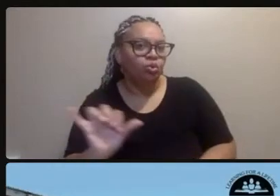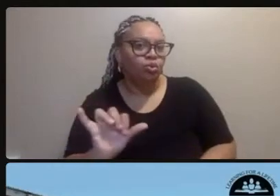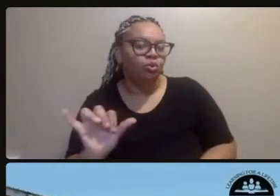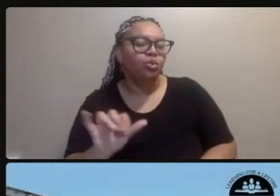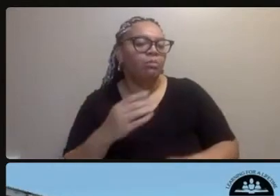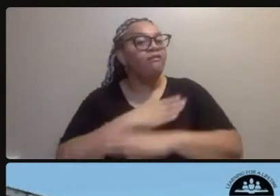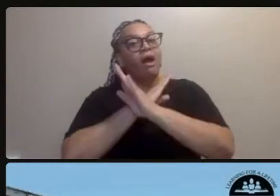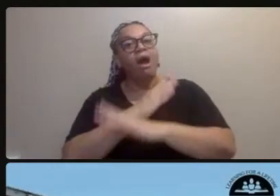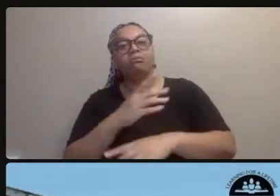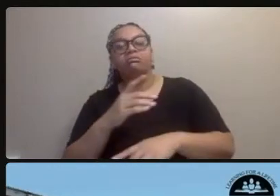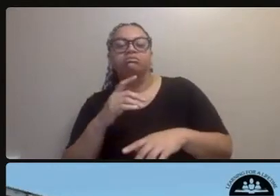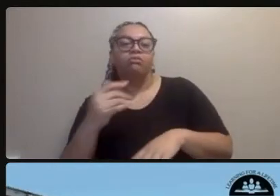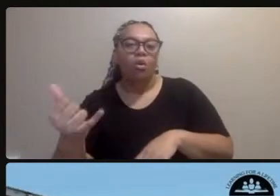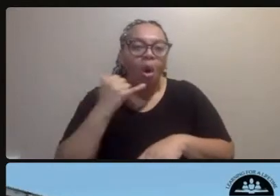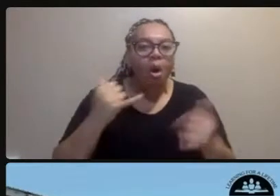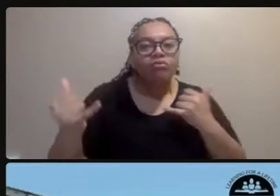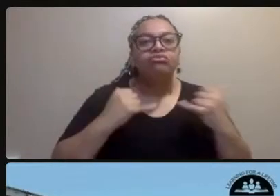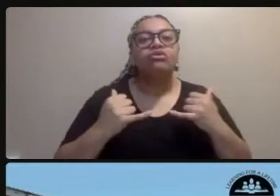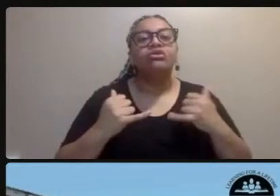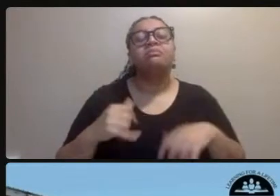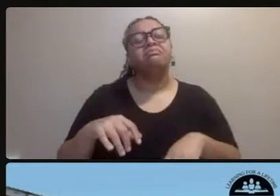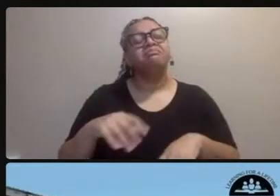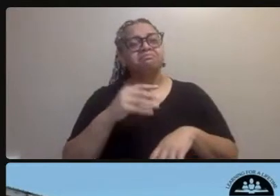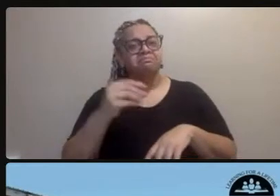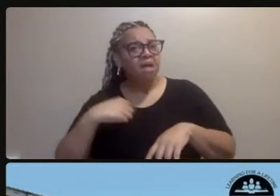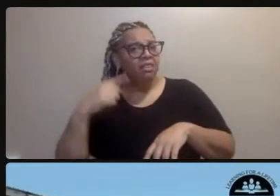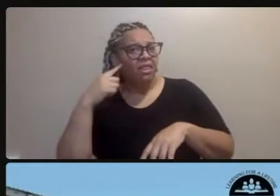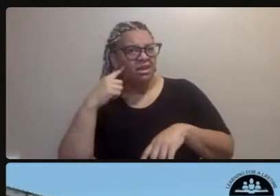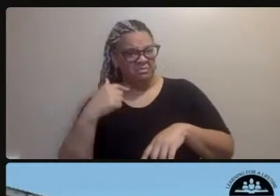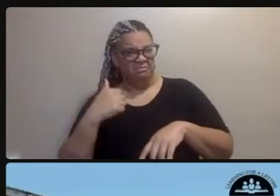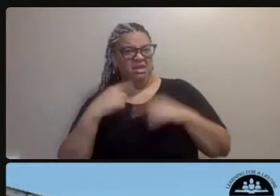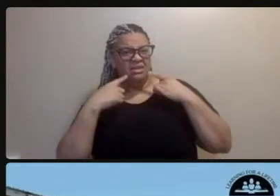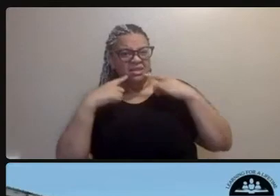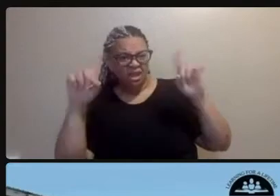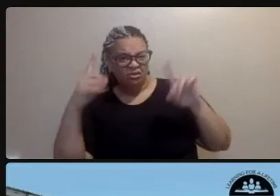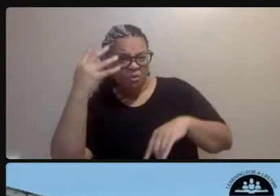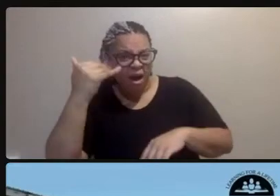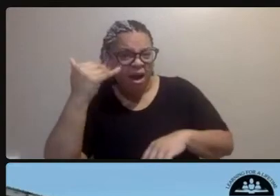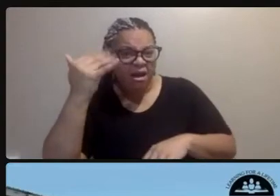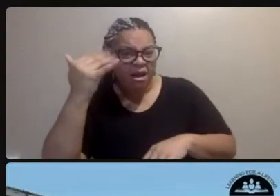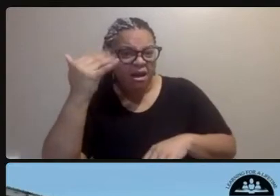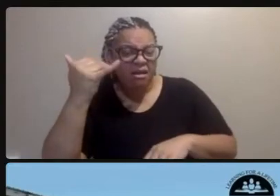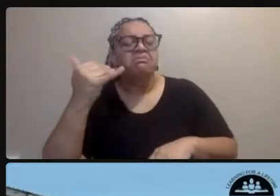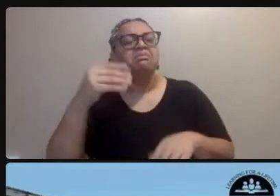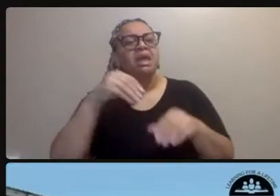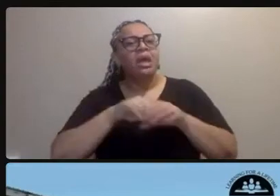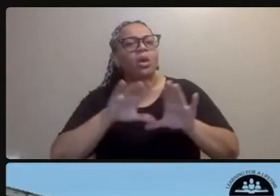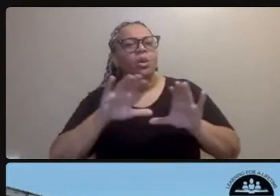TURN MEANS MAKING SURE OUR CUSTOMERS ARE PREPARED FOR CHANGES TO TRYING TO PREVENT CALLS AND THINGS OF THAT